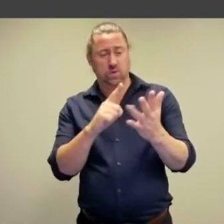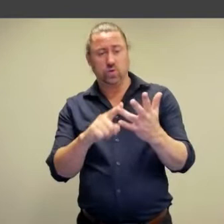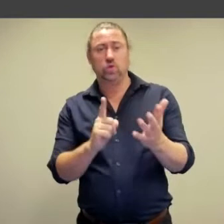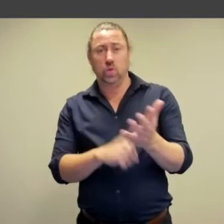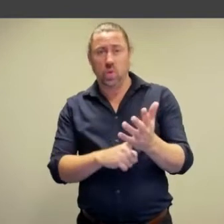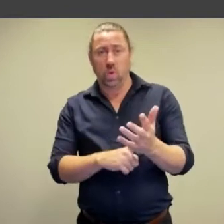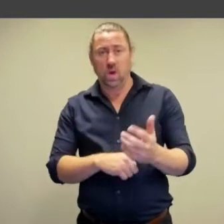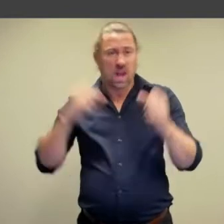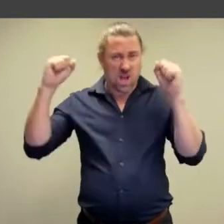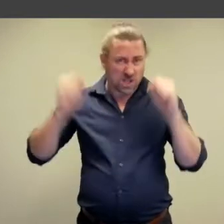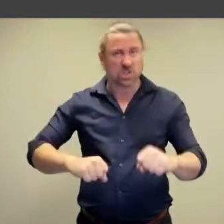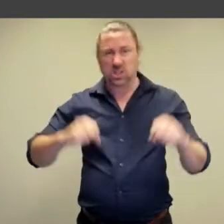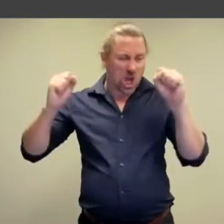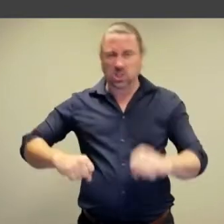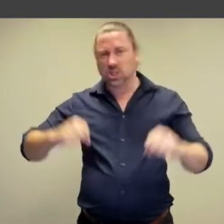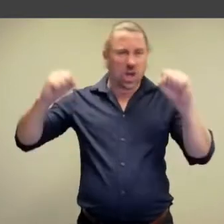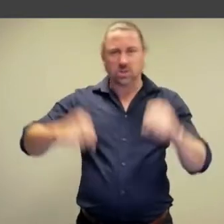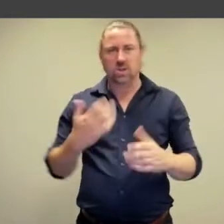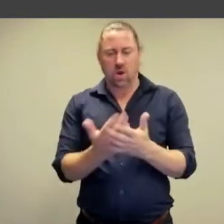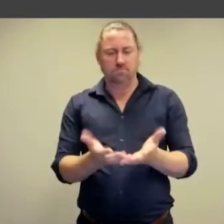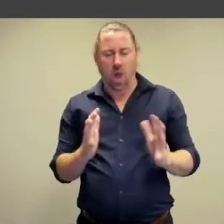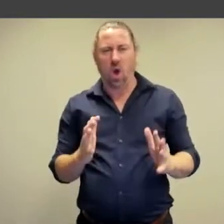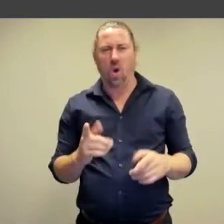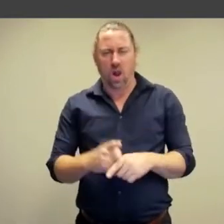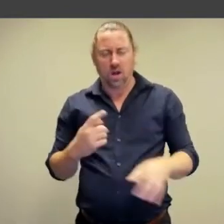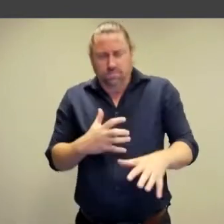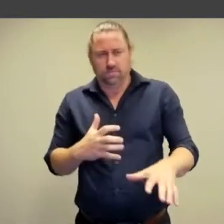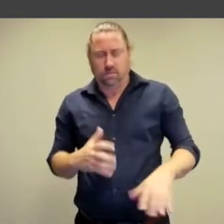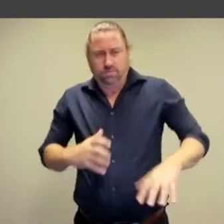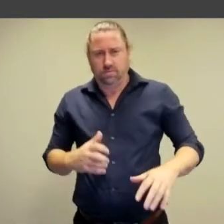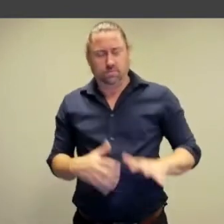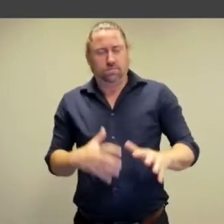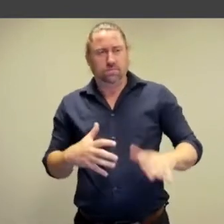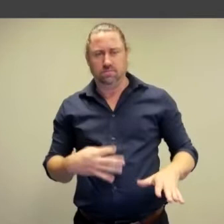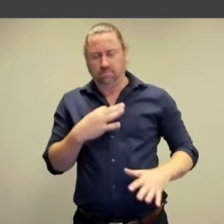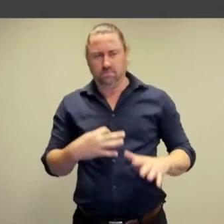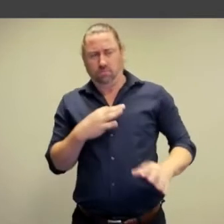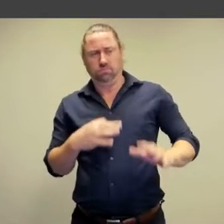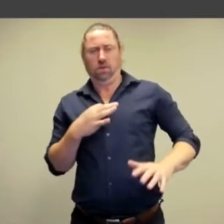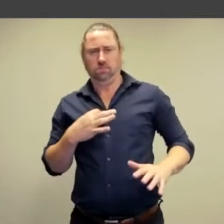the base of a metal bowl, clunk,